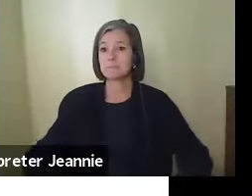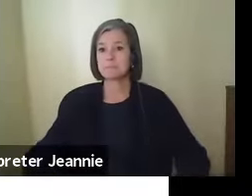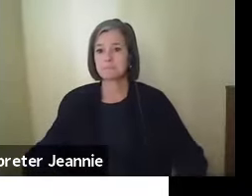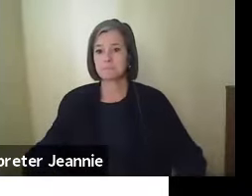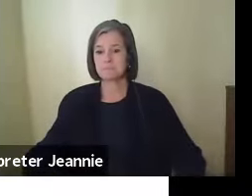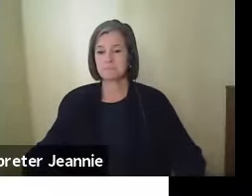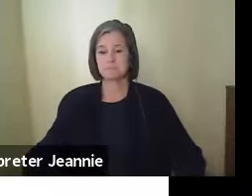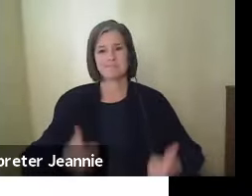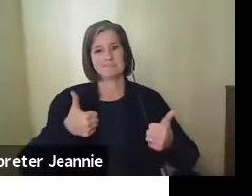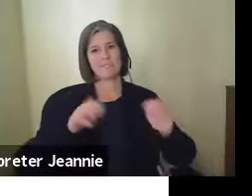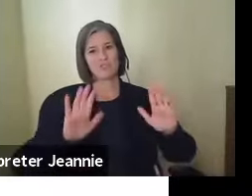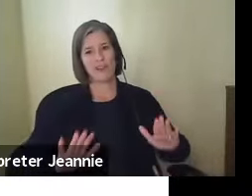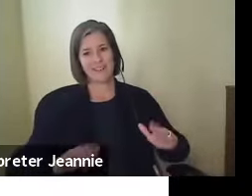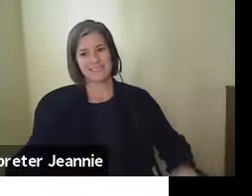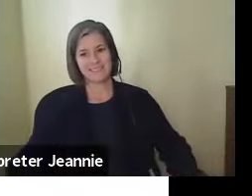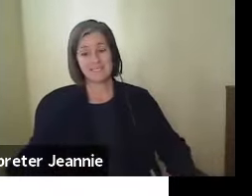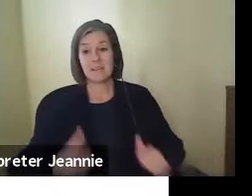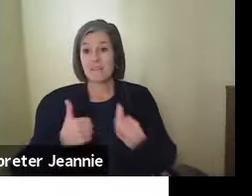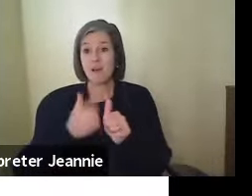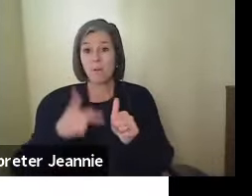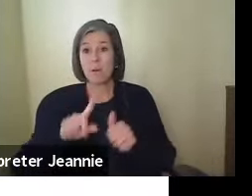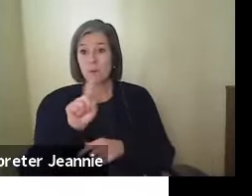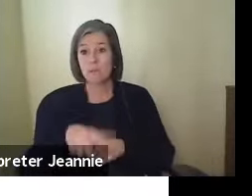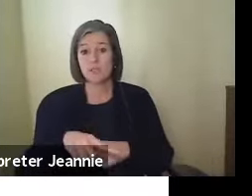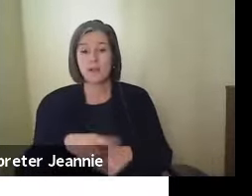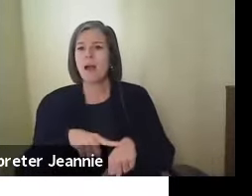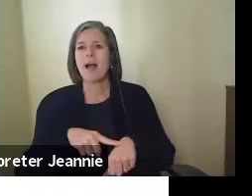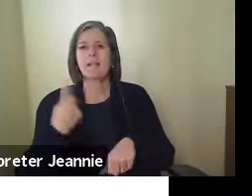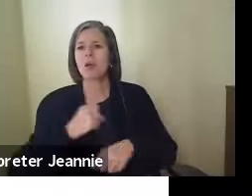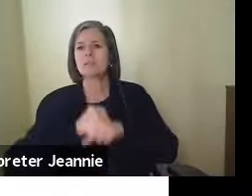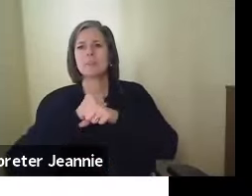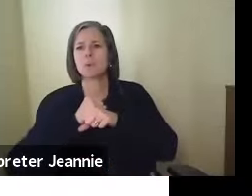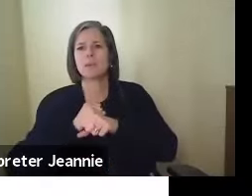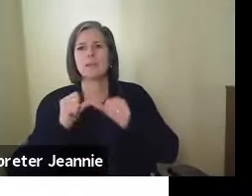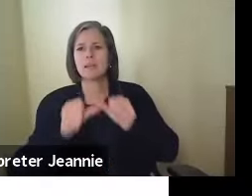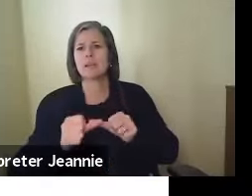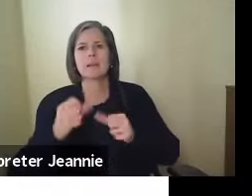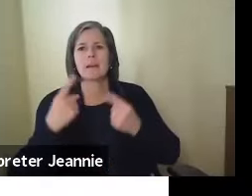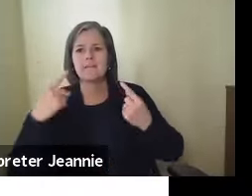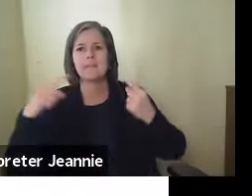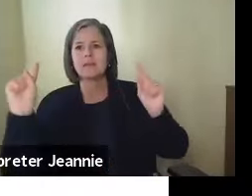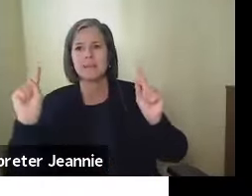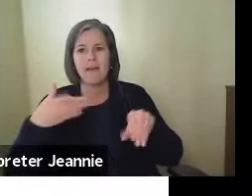How long is immunity effective after the vaccination?